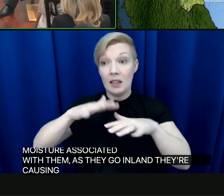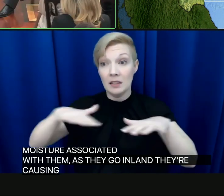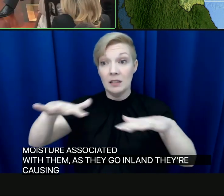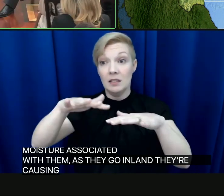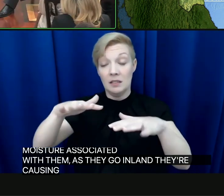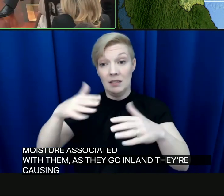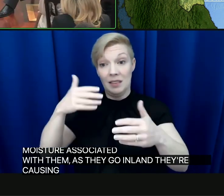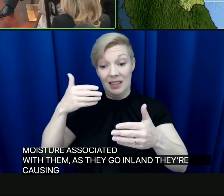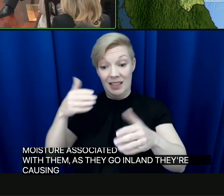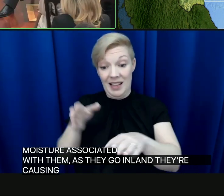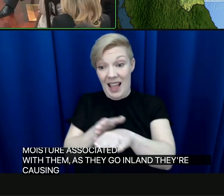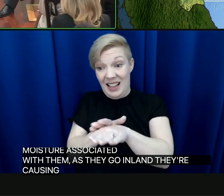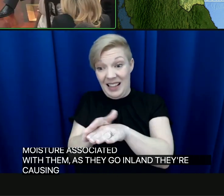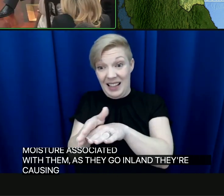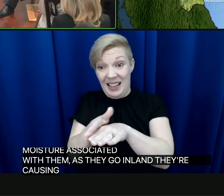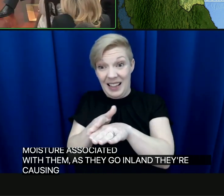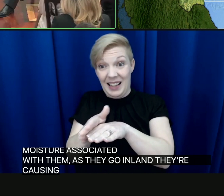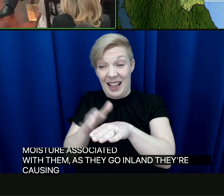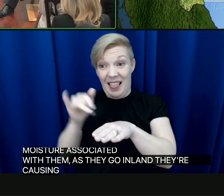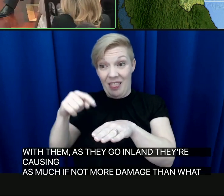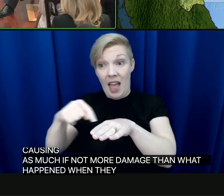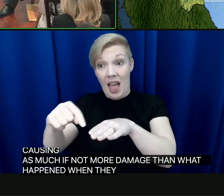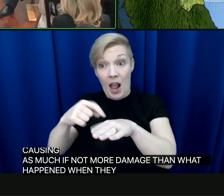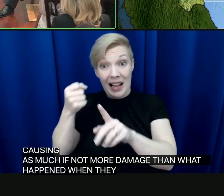when they were actually tropical storms, tropical systems.